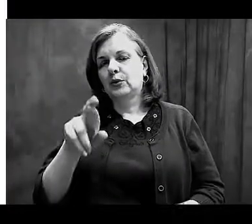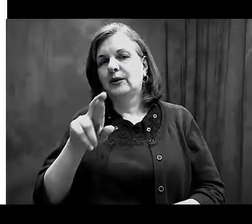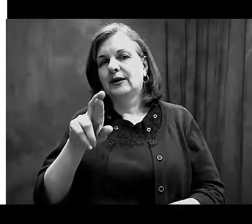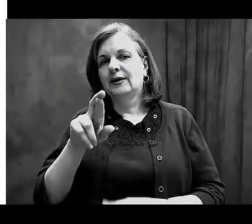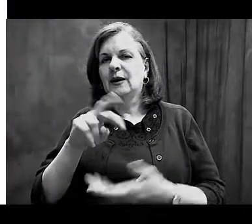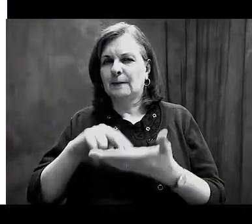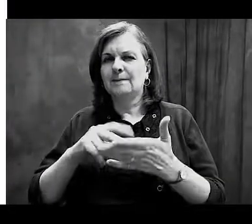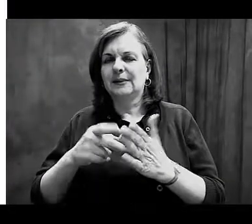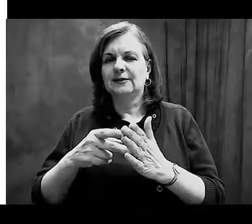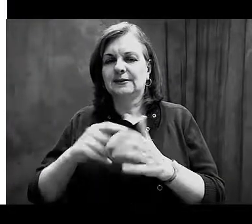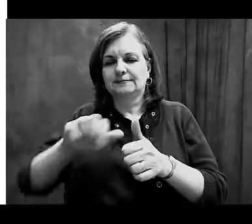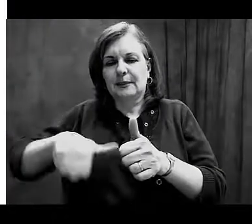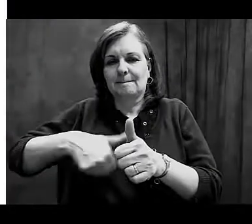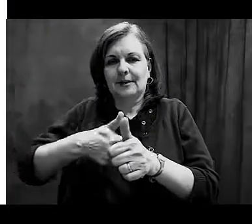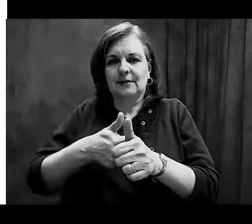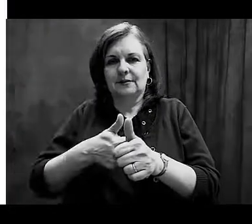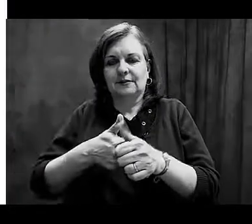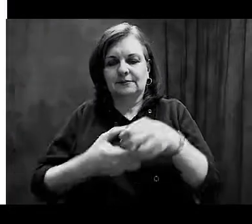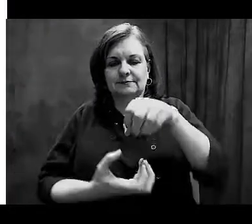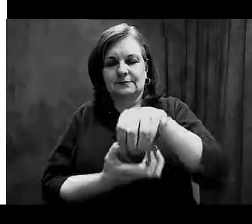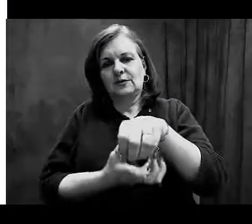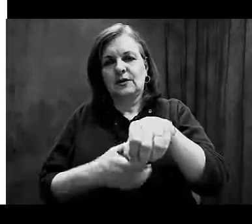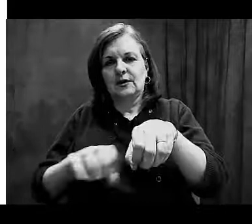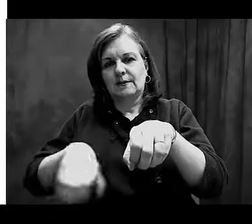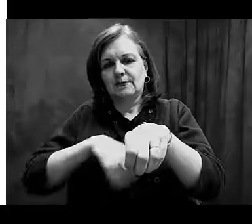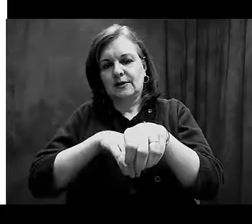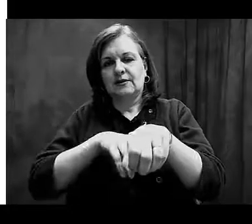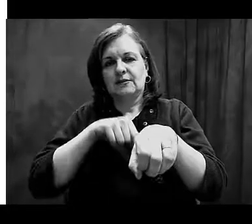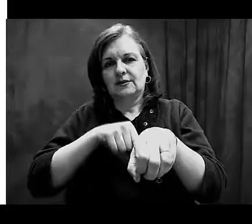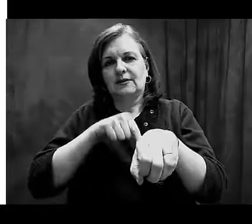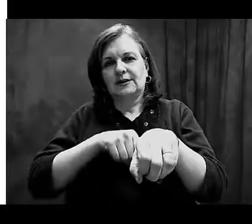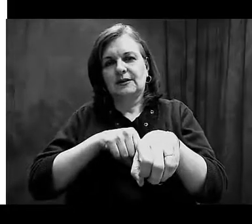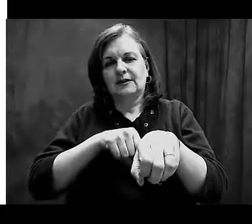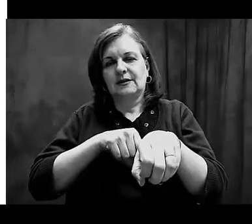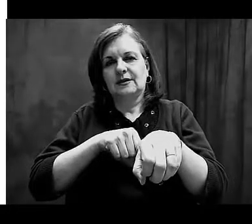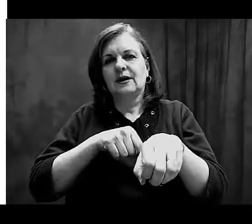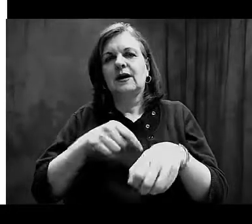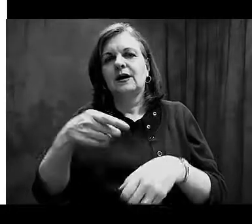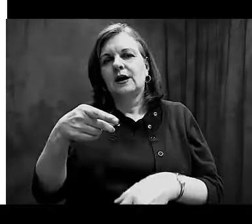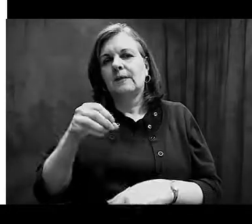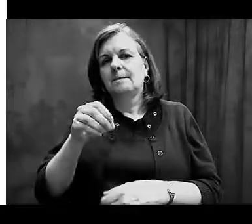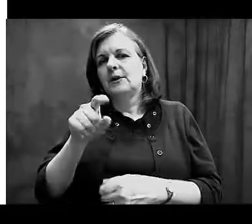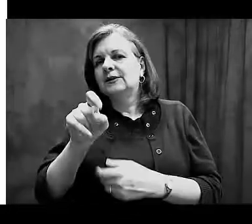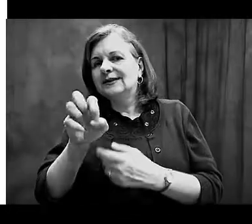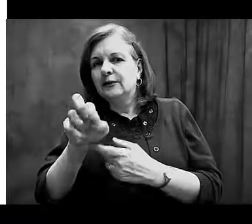responsible for two hormones --- posterior course meaning back or rear